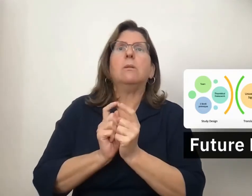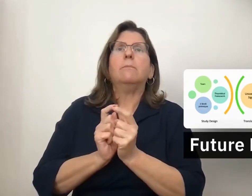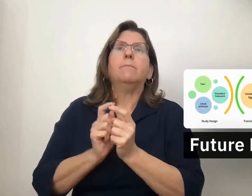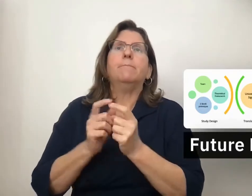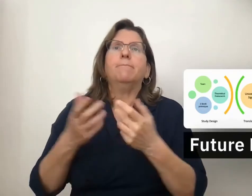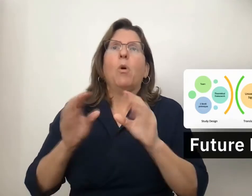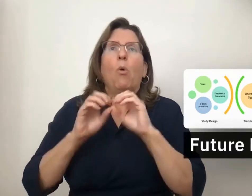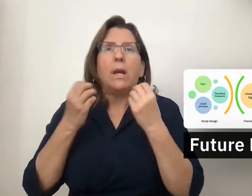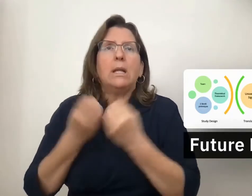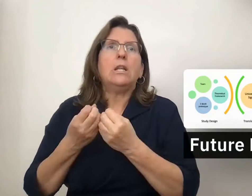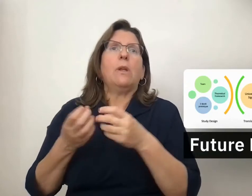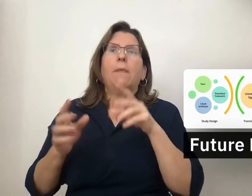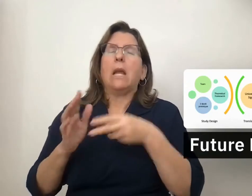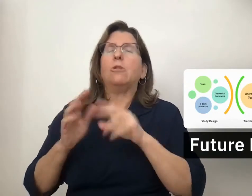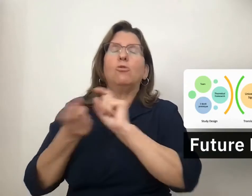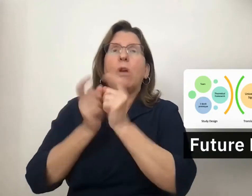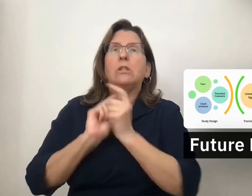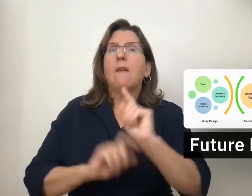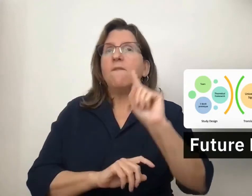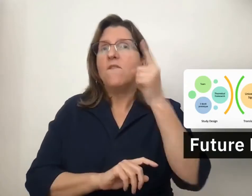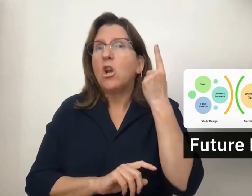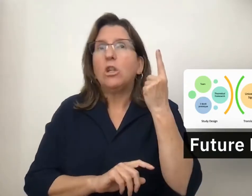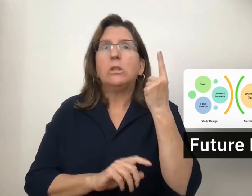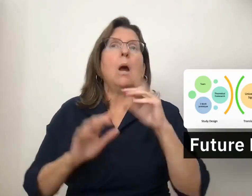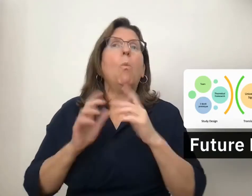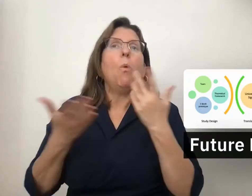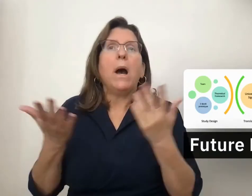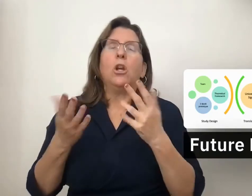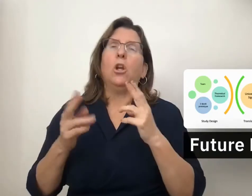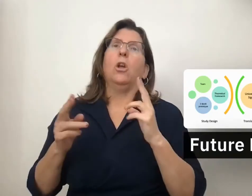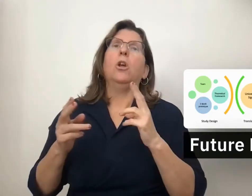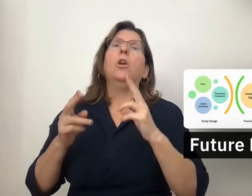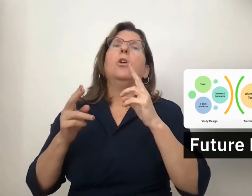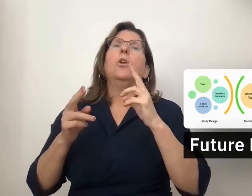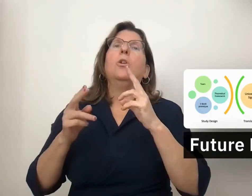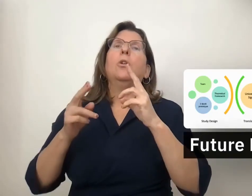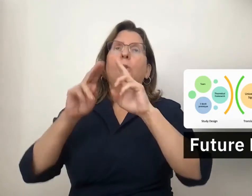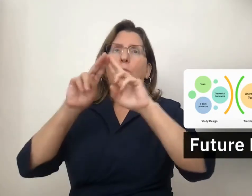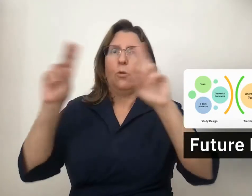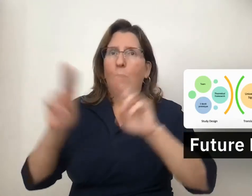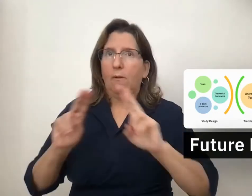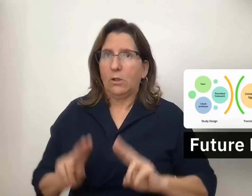Translations of the text could be done first into universal sign.